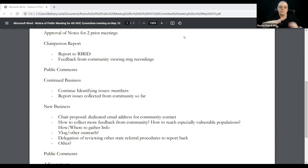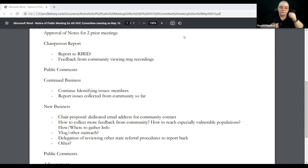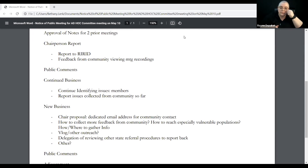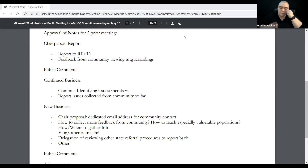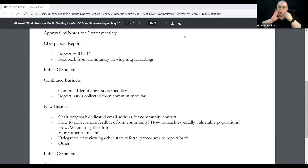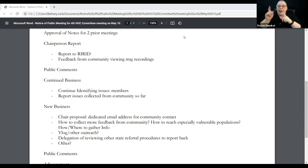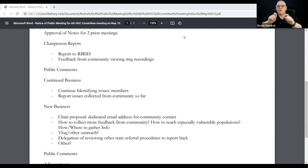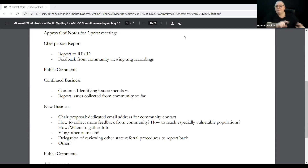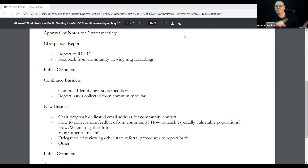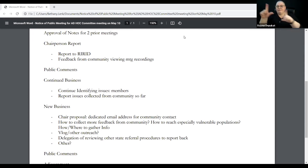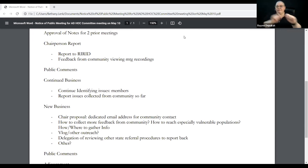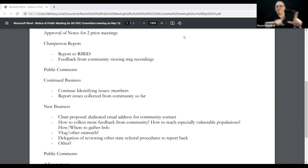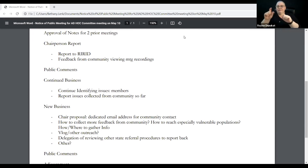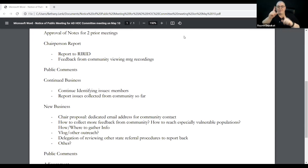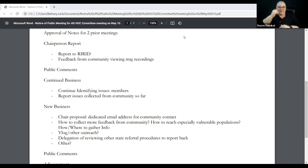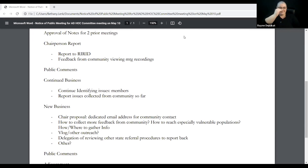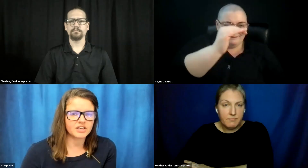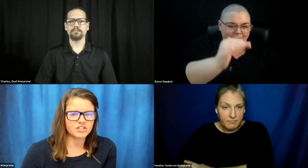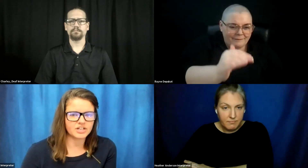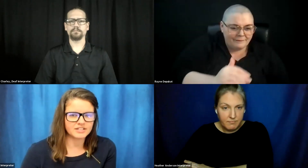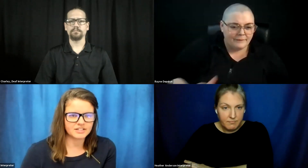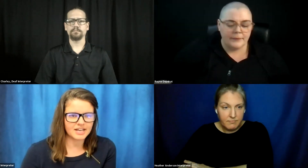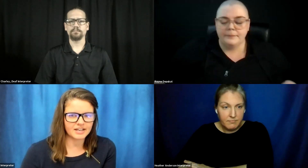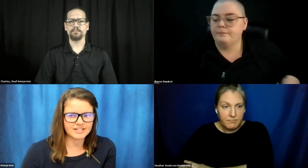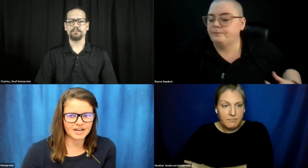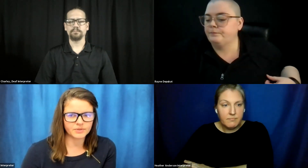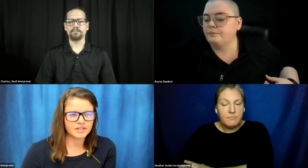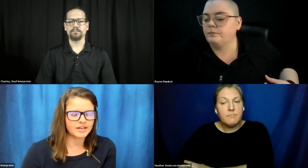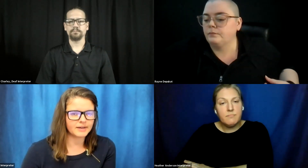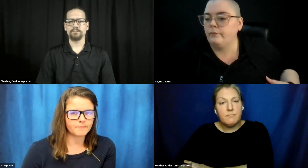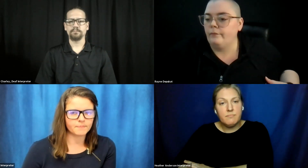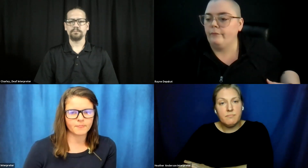Yeah. Okay, so we're asking to have the agenda taken down.